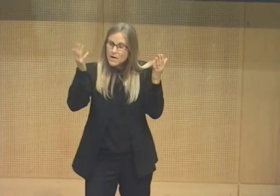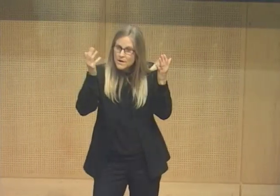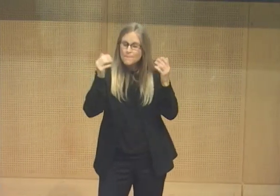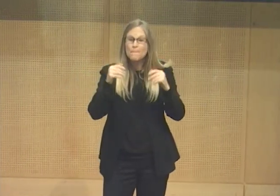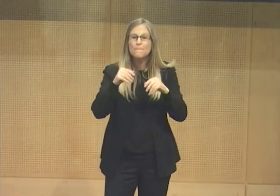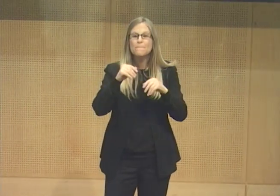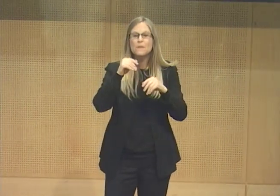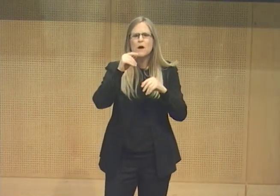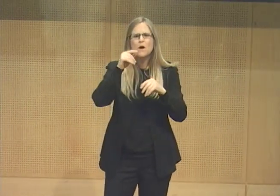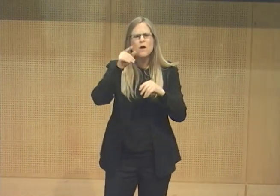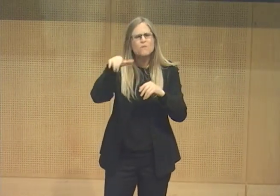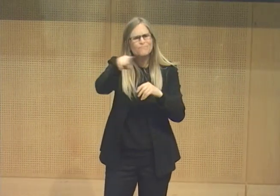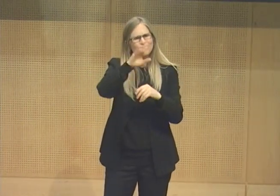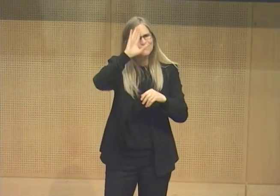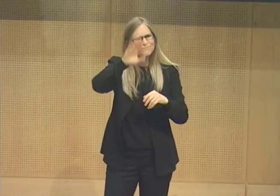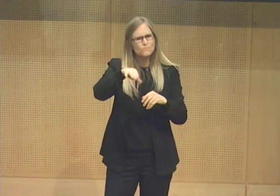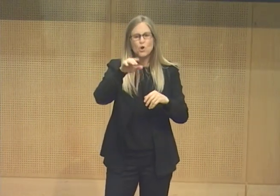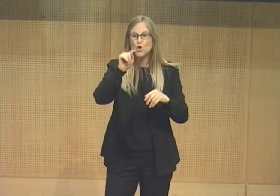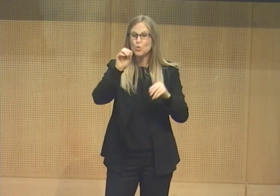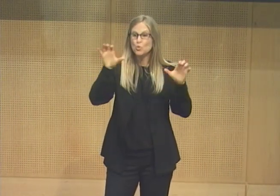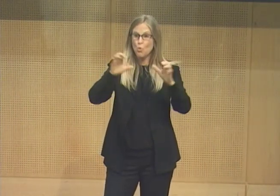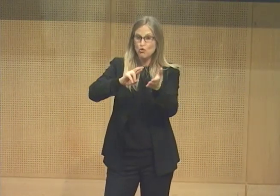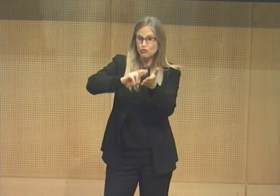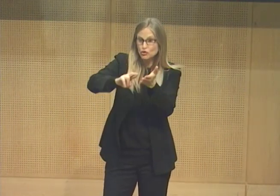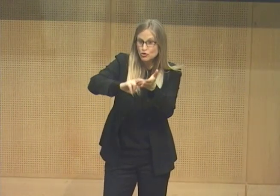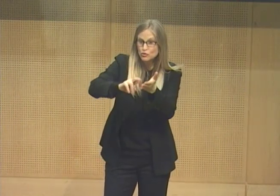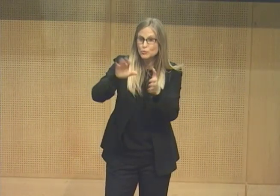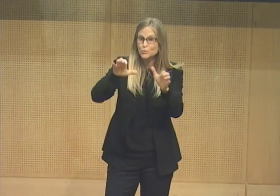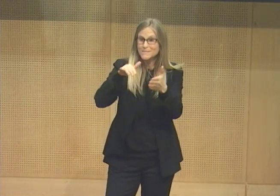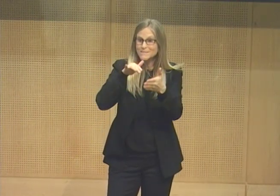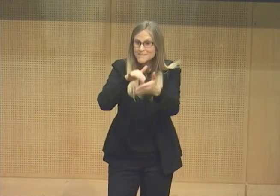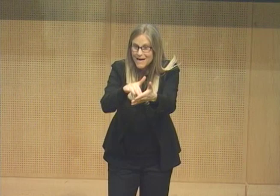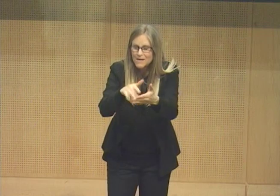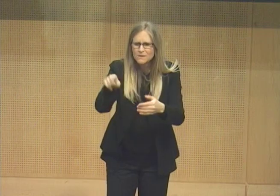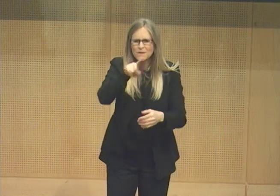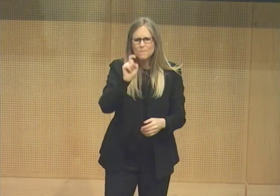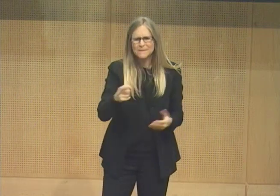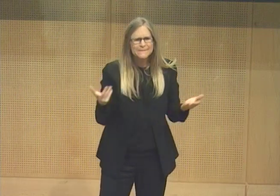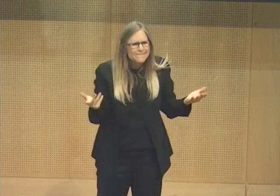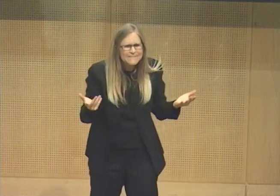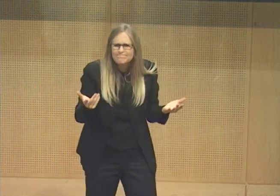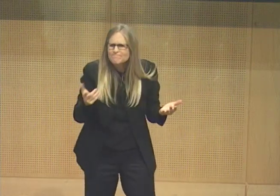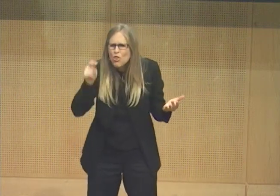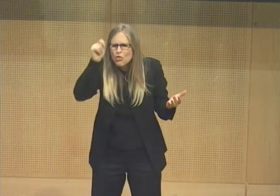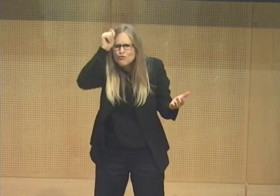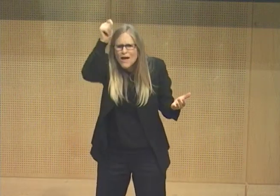I'm sure you know that when you do research or you embark on a study of something, you have to employ